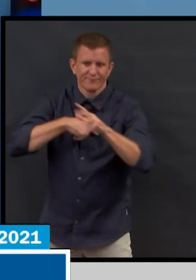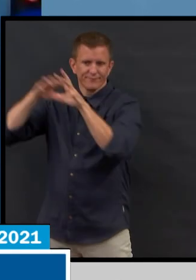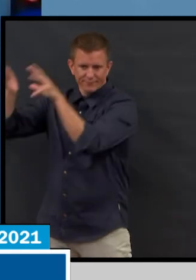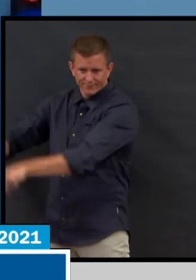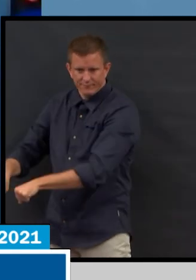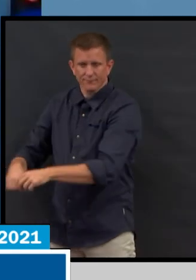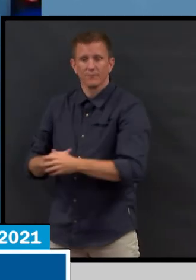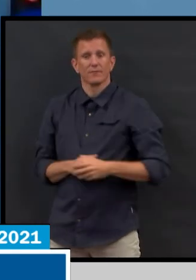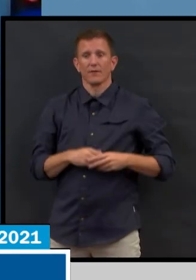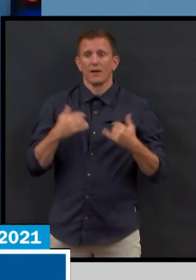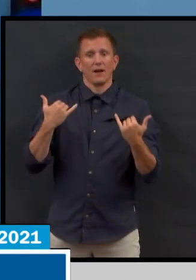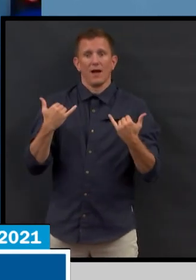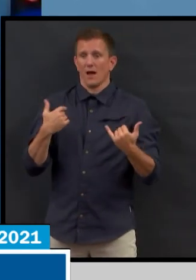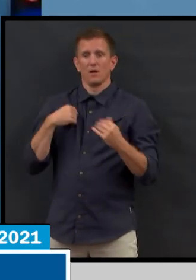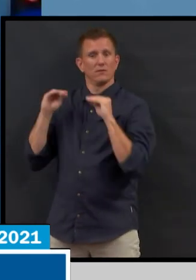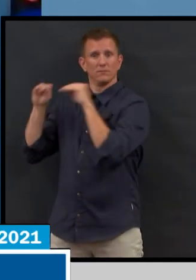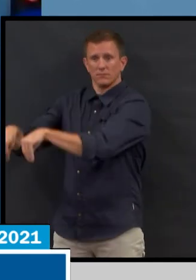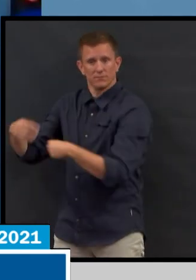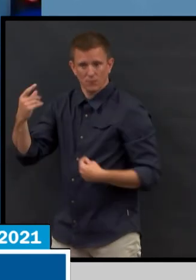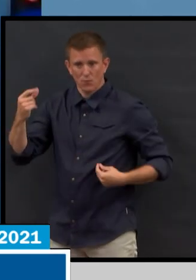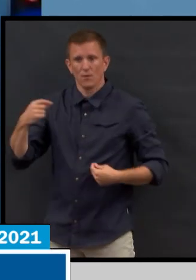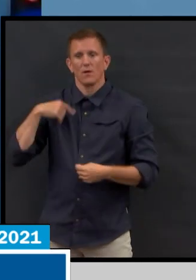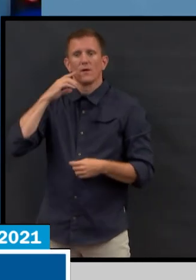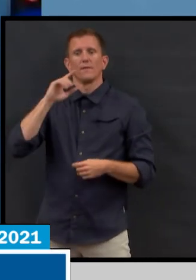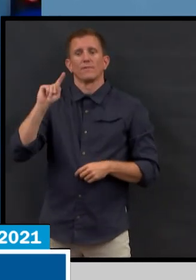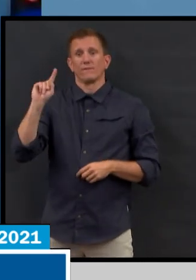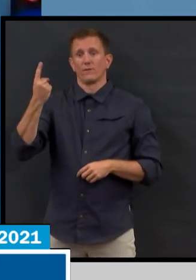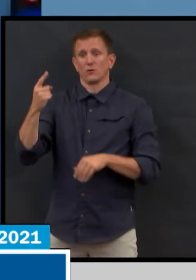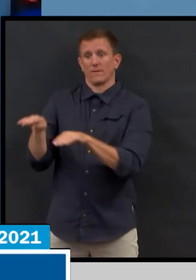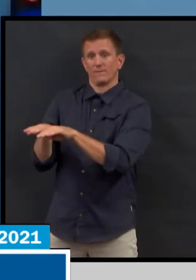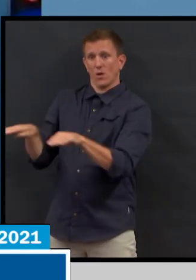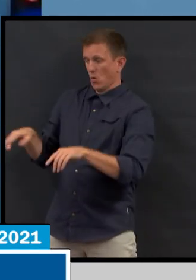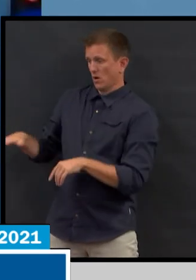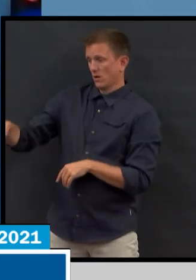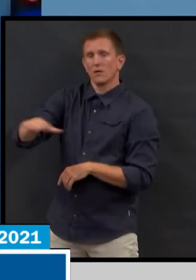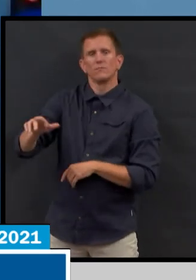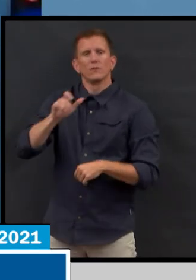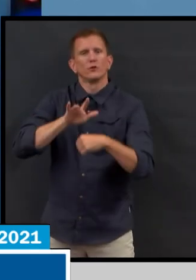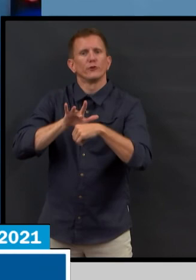four floors of affordable housing and when i talk about family housing one two three